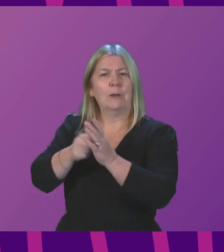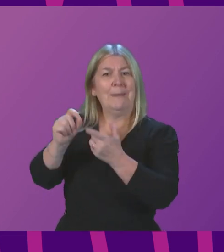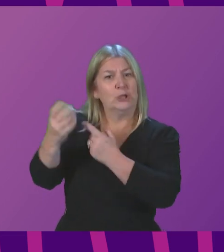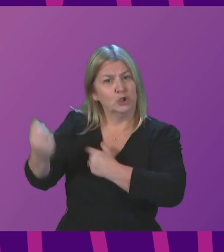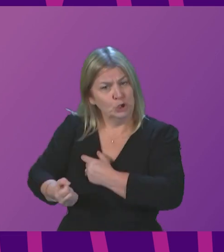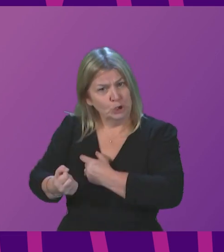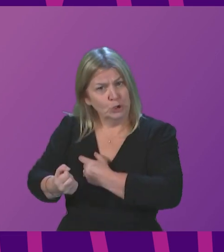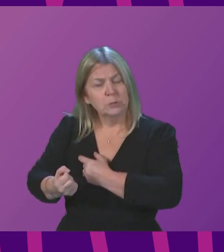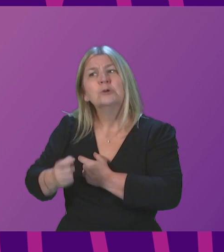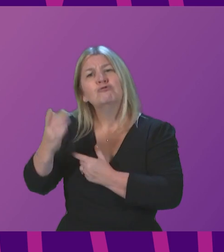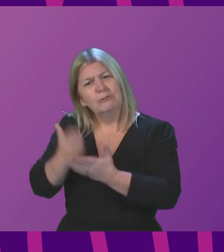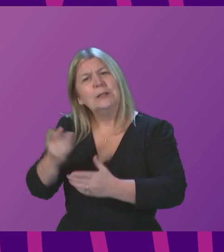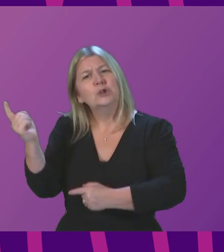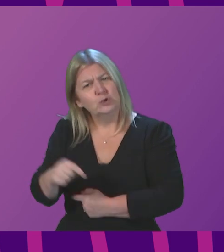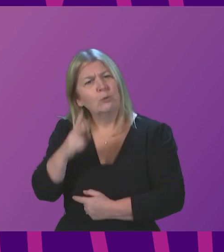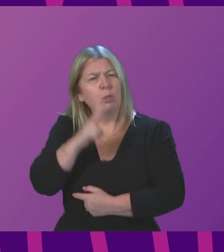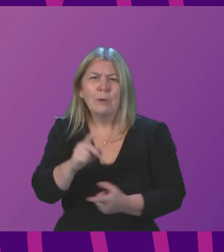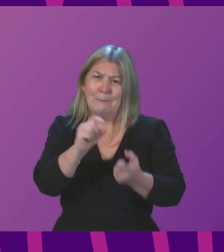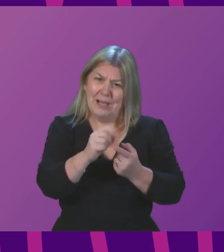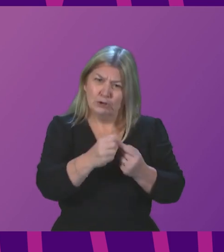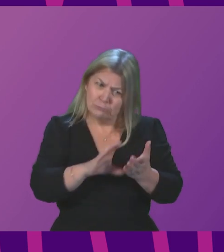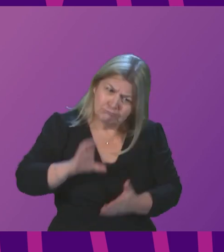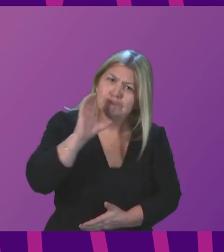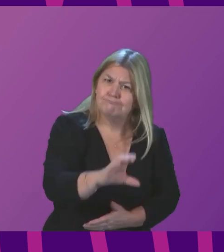the first place?